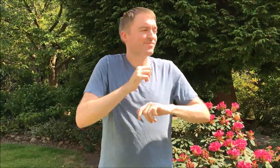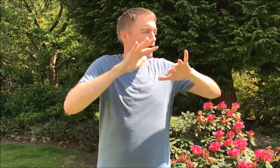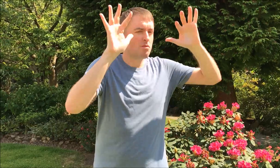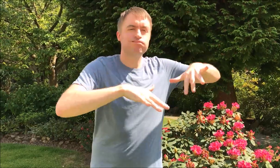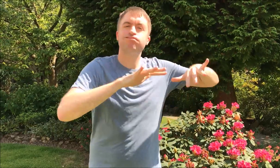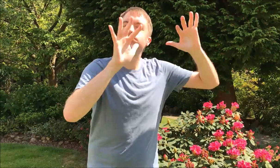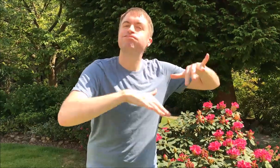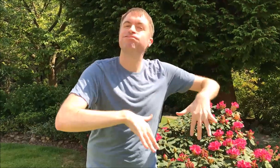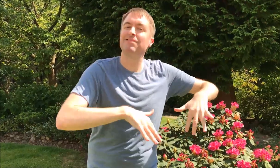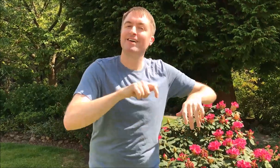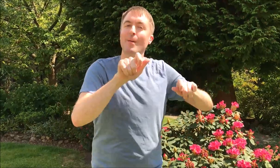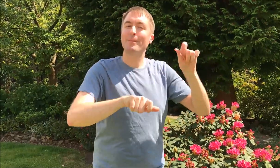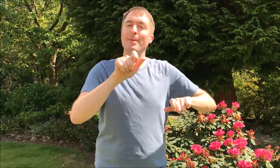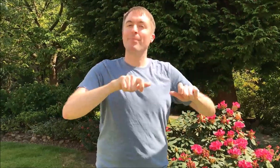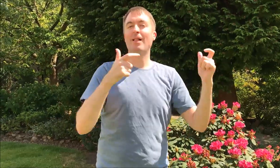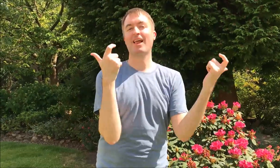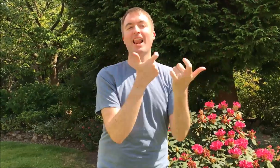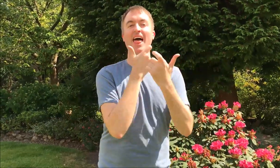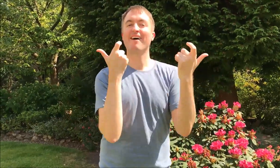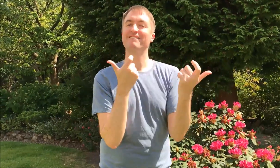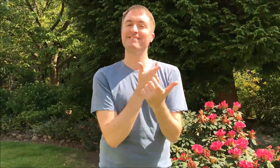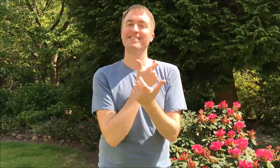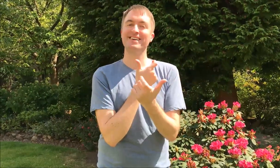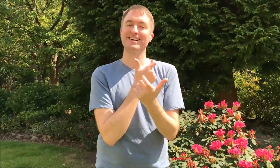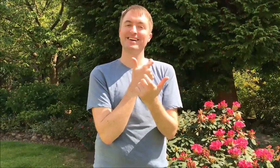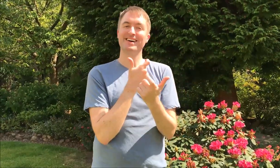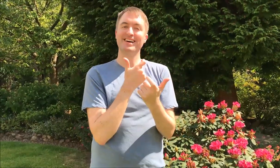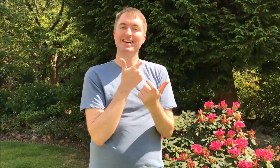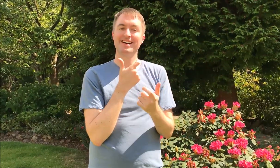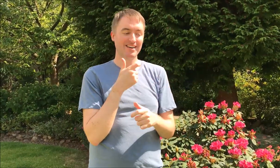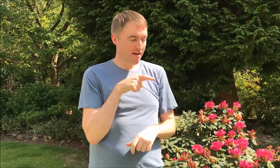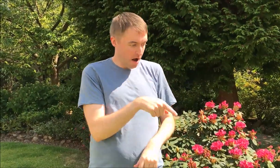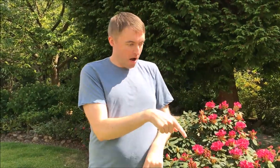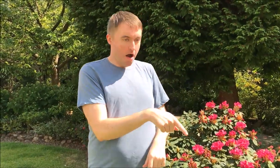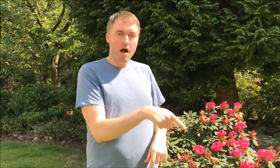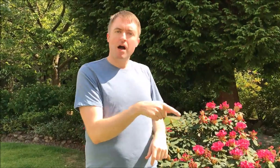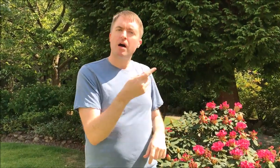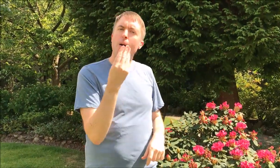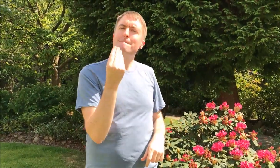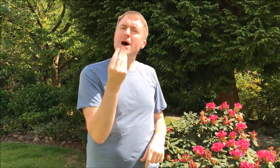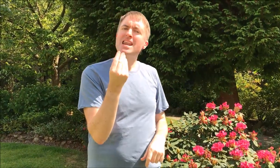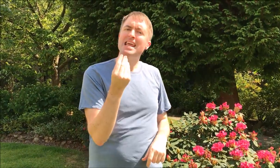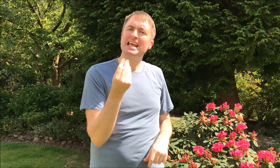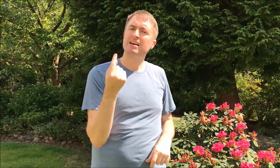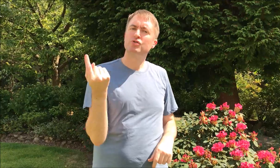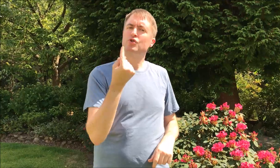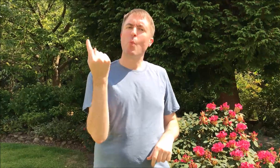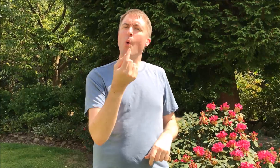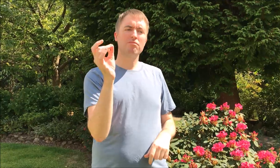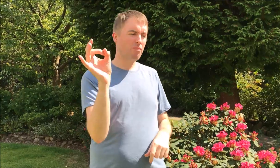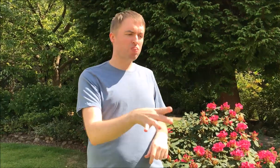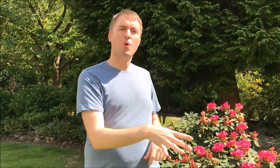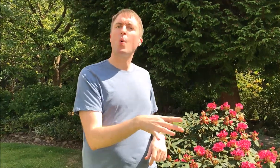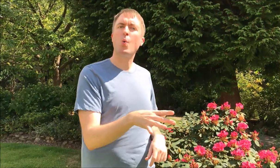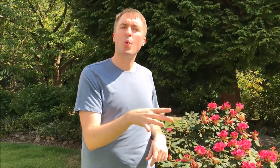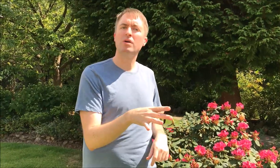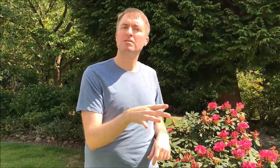And I heard laughter in the rain: And I saw a pound note in the gutter